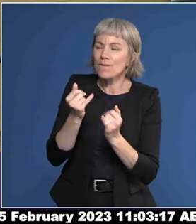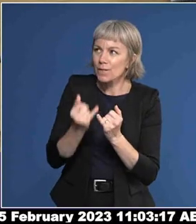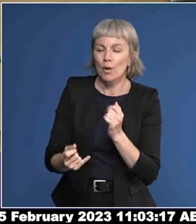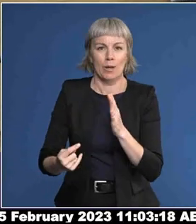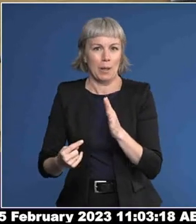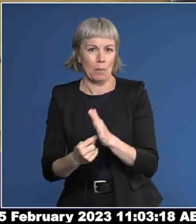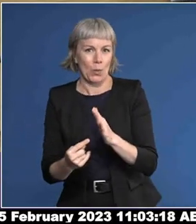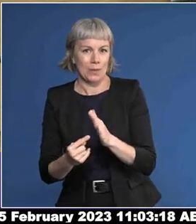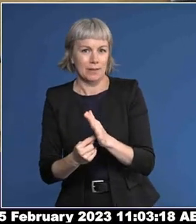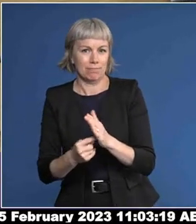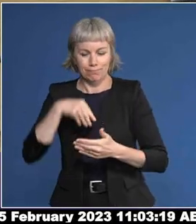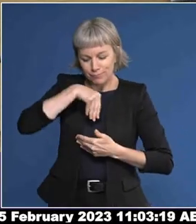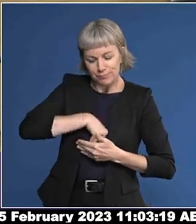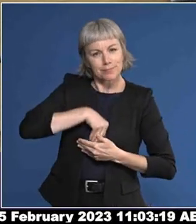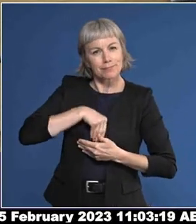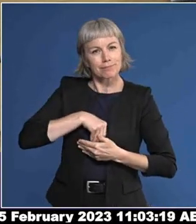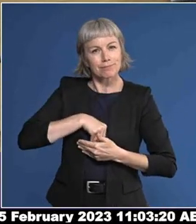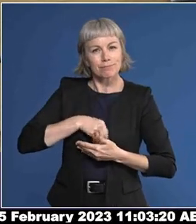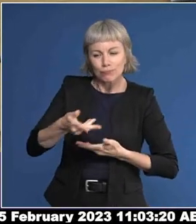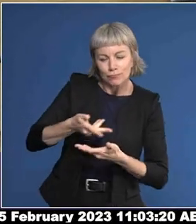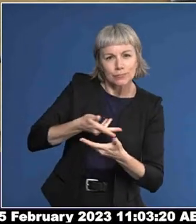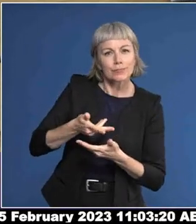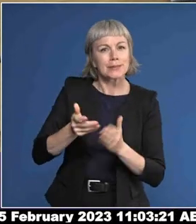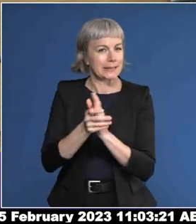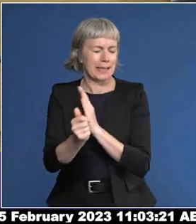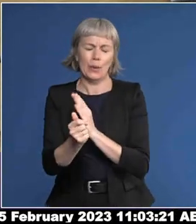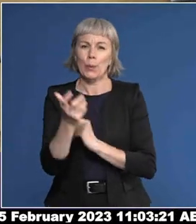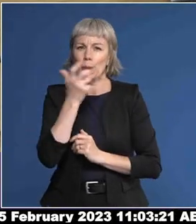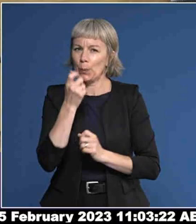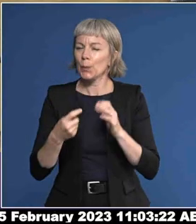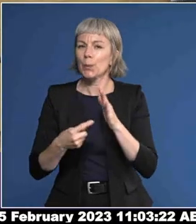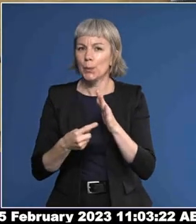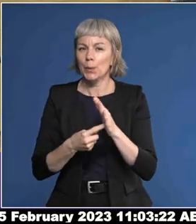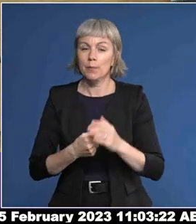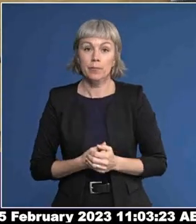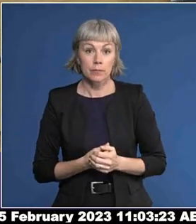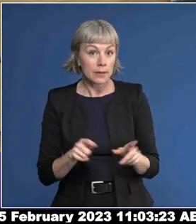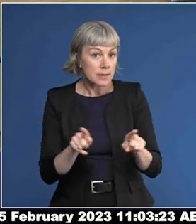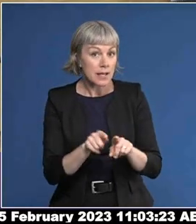Do you think that those same issues arise for support workers in terms of the soft